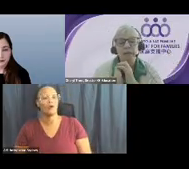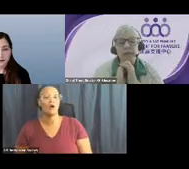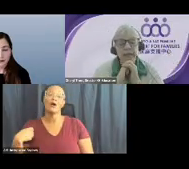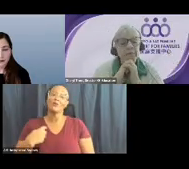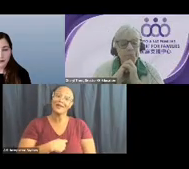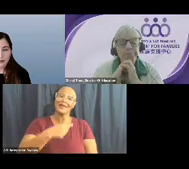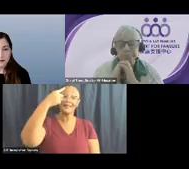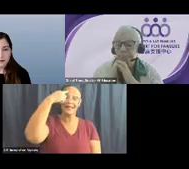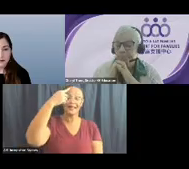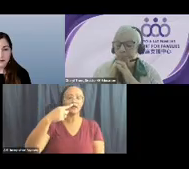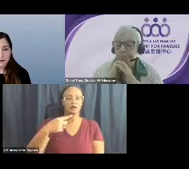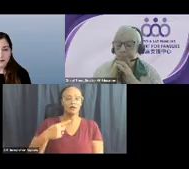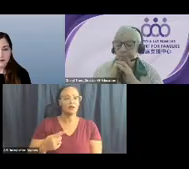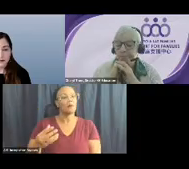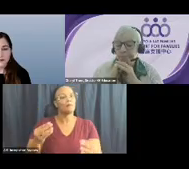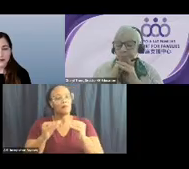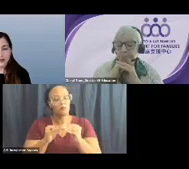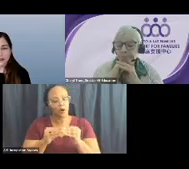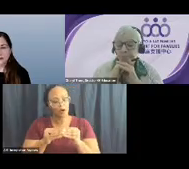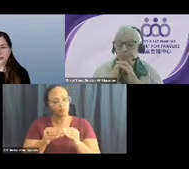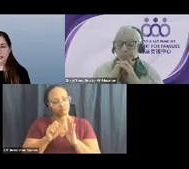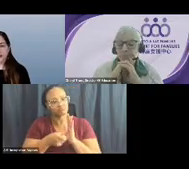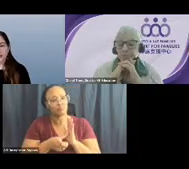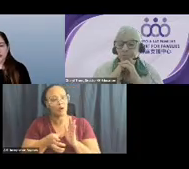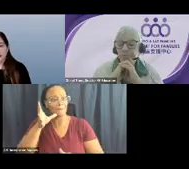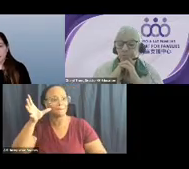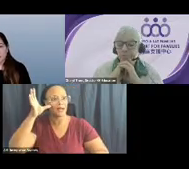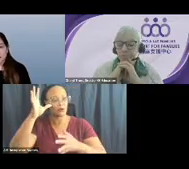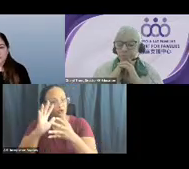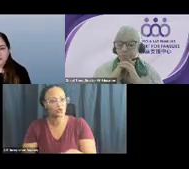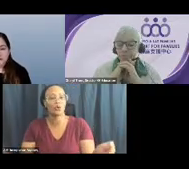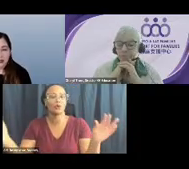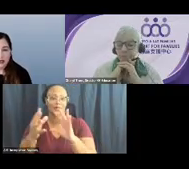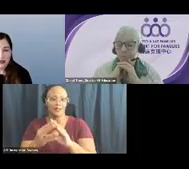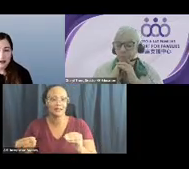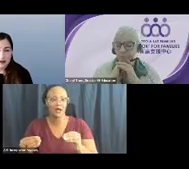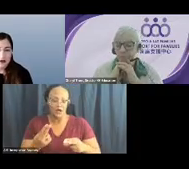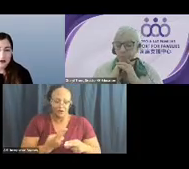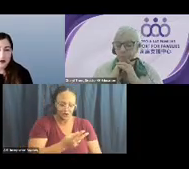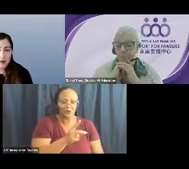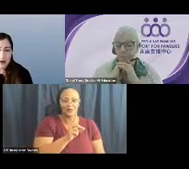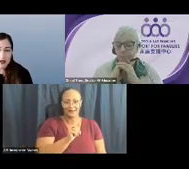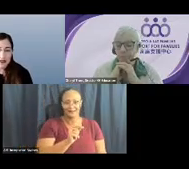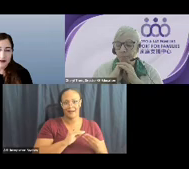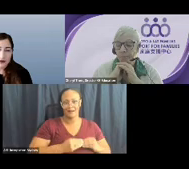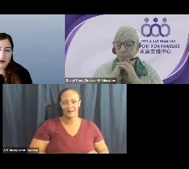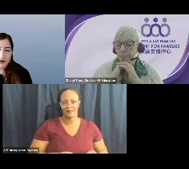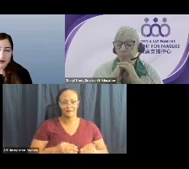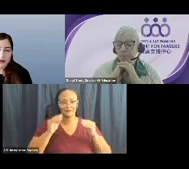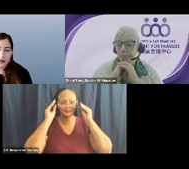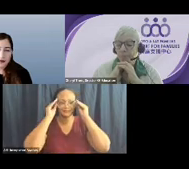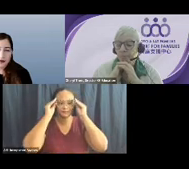to life with data. Thank you for sharing that examples. So, what ways have you used